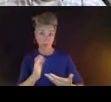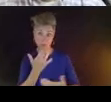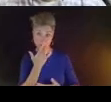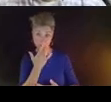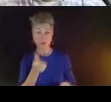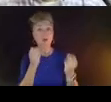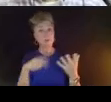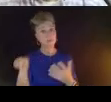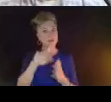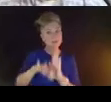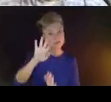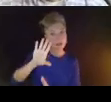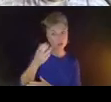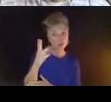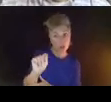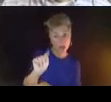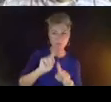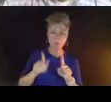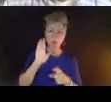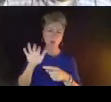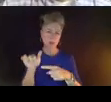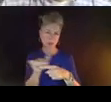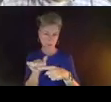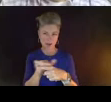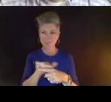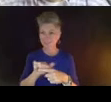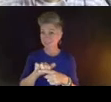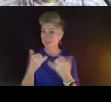but let's practice finding the chat. What about typing in,